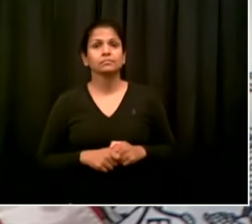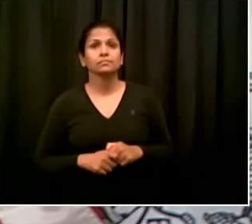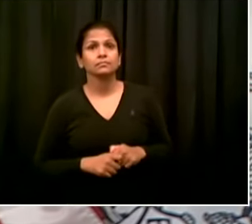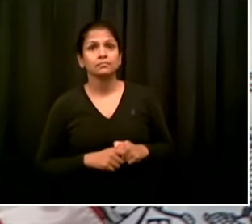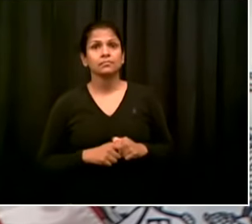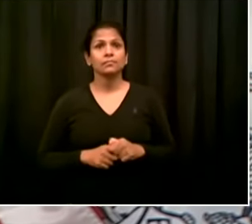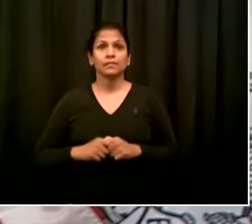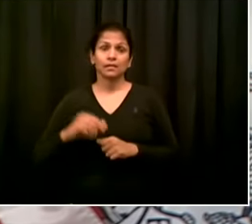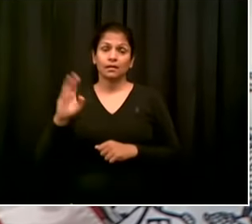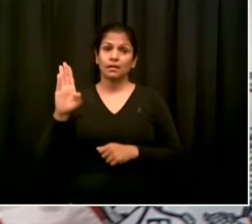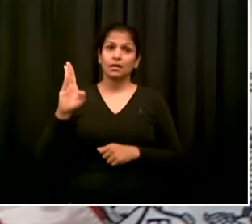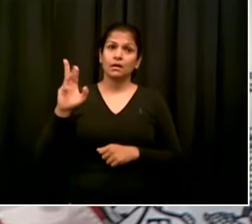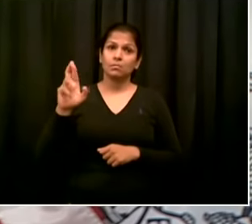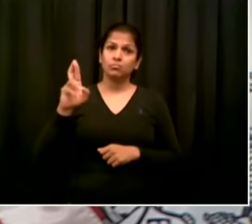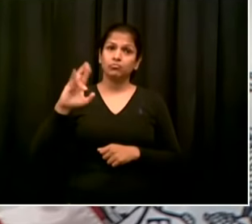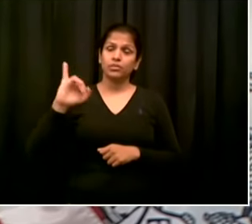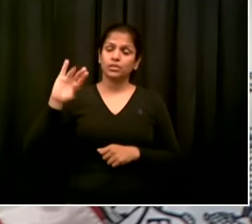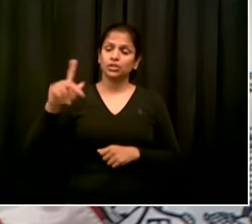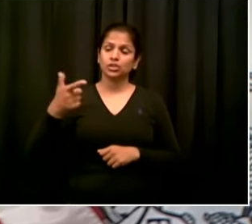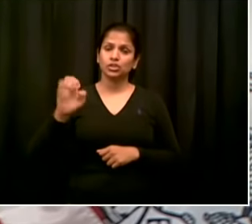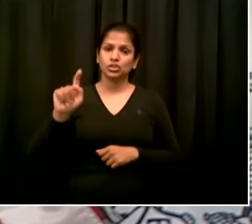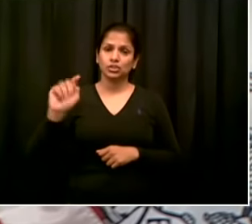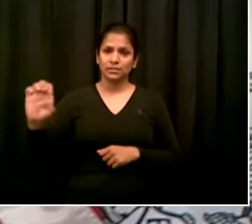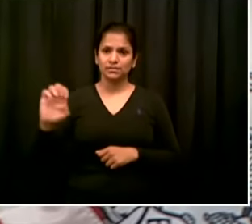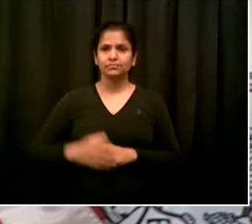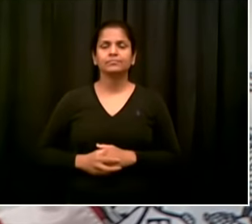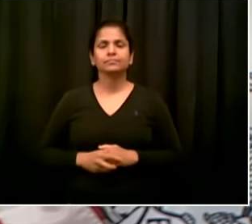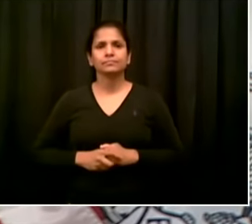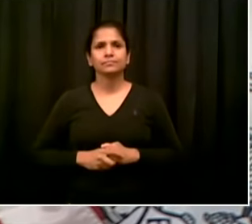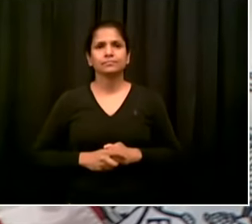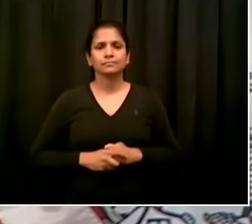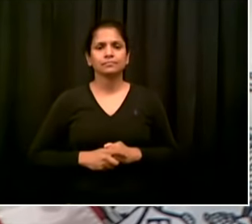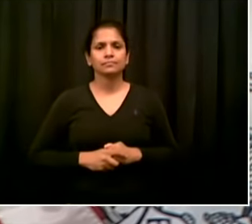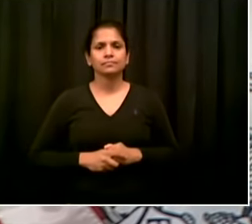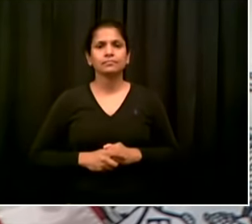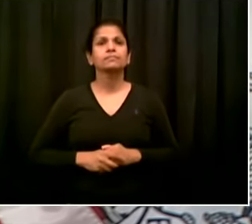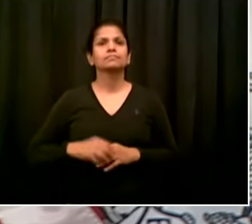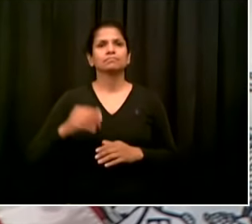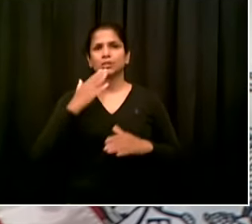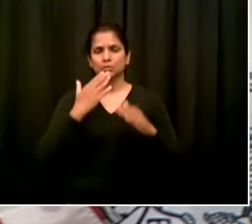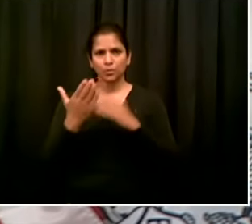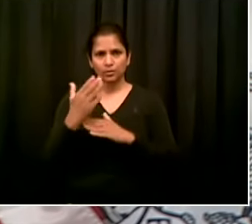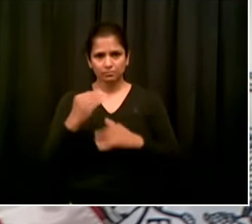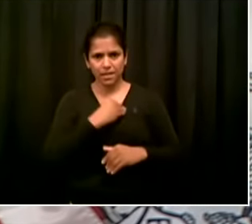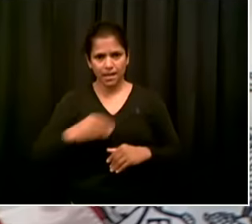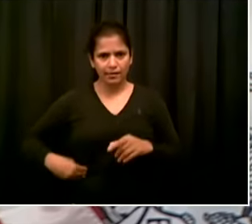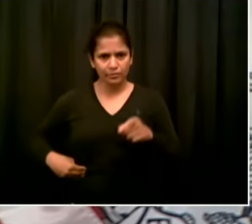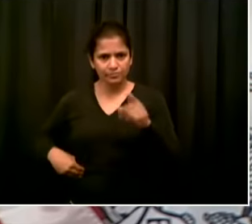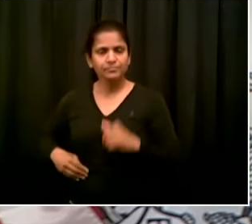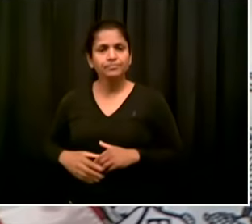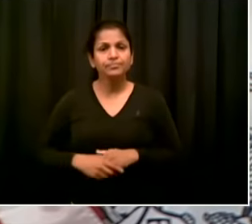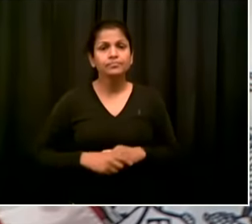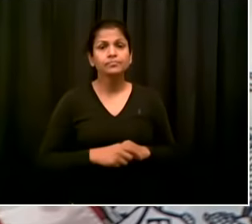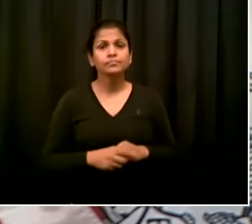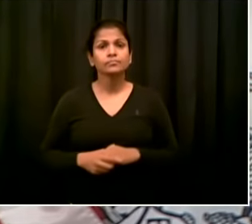ROLLING AVERAGE. THE 3%, OBVIOUSLY IS A MEASURE WE PUT FORWARD TO BE OUT OF AN ABUNDANCE OF CAUTION. WE ARE SEEIG NA